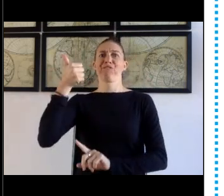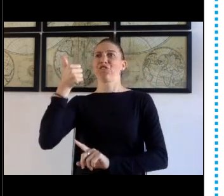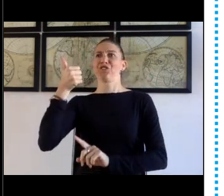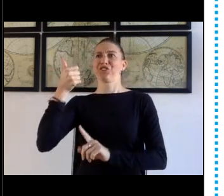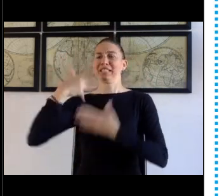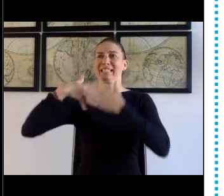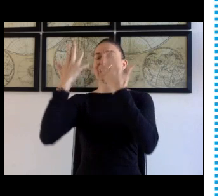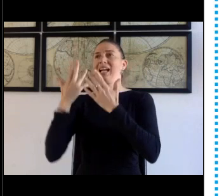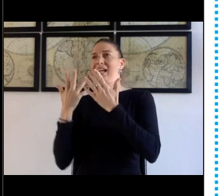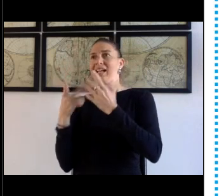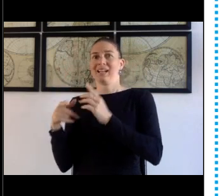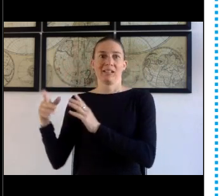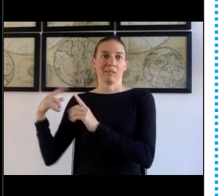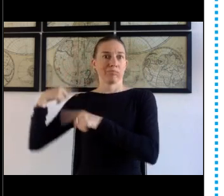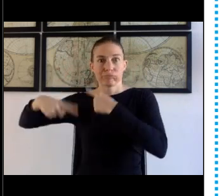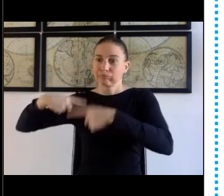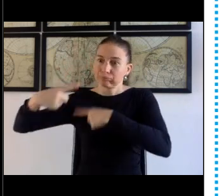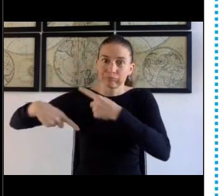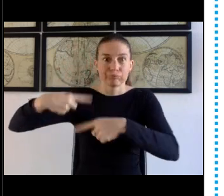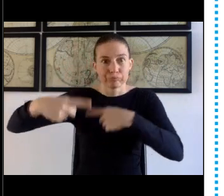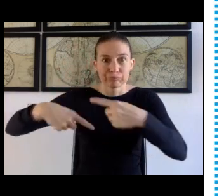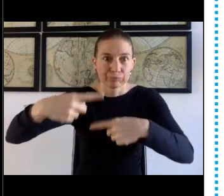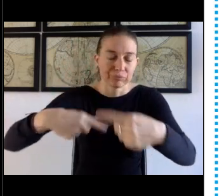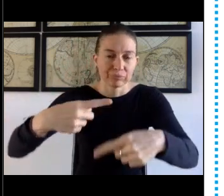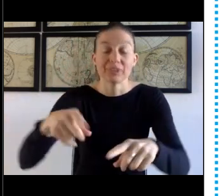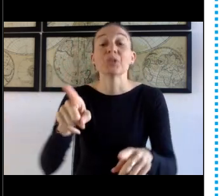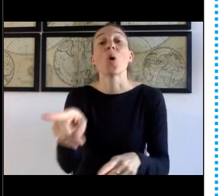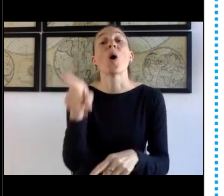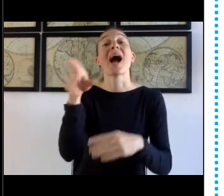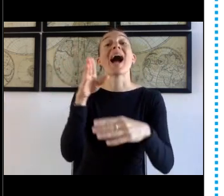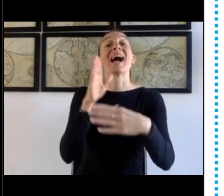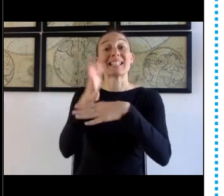that this Accessibility Act which provides requirements